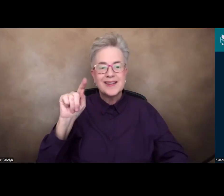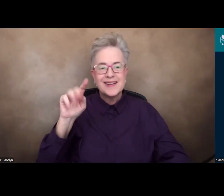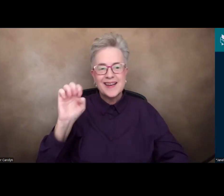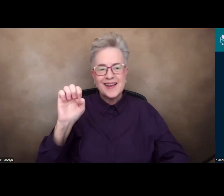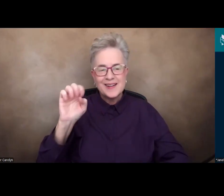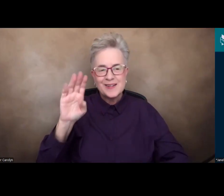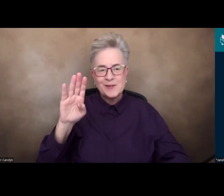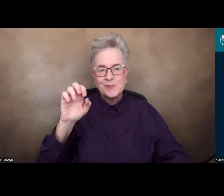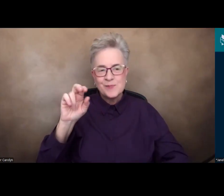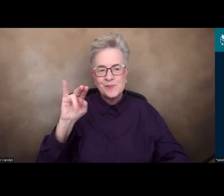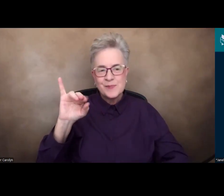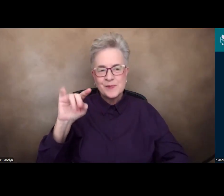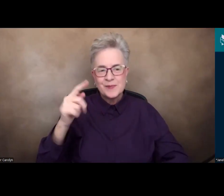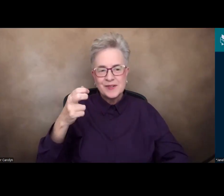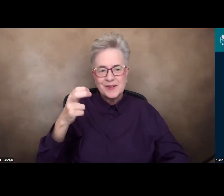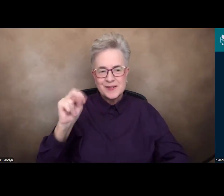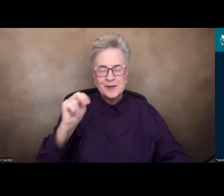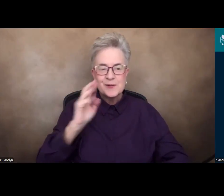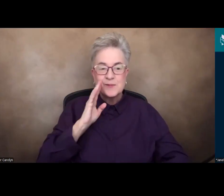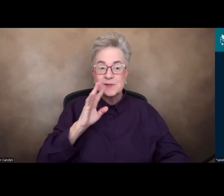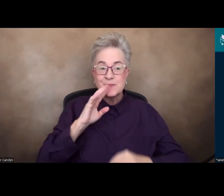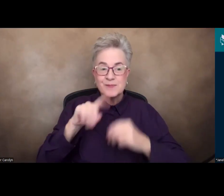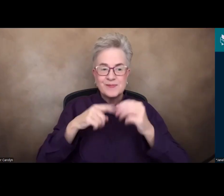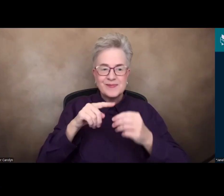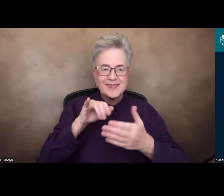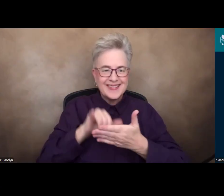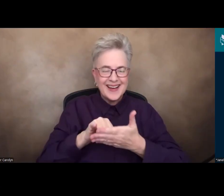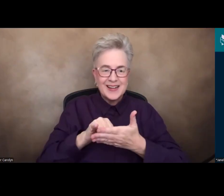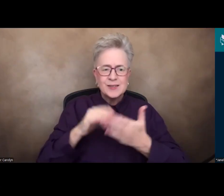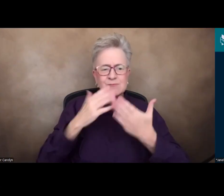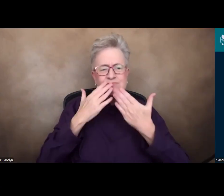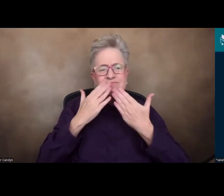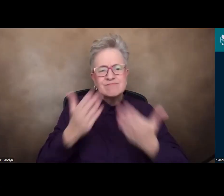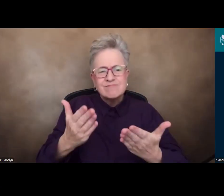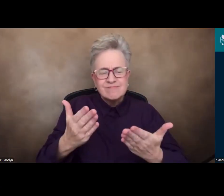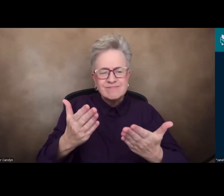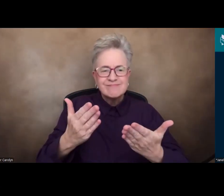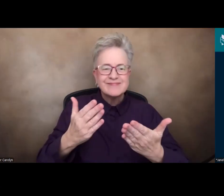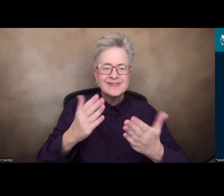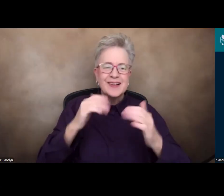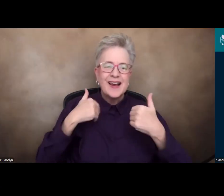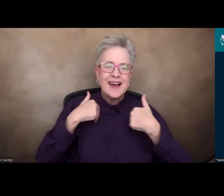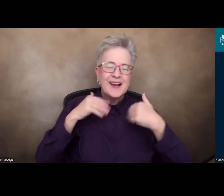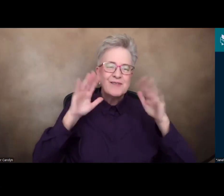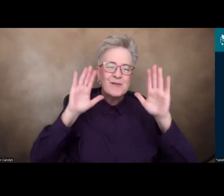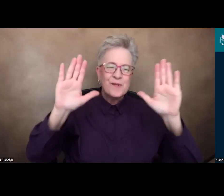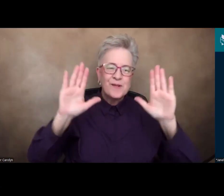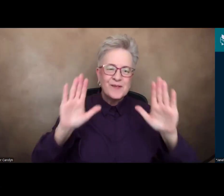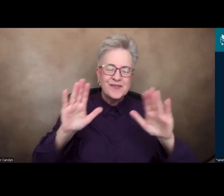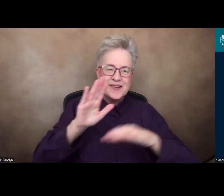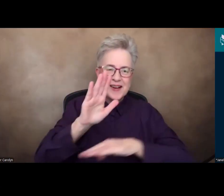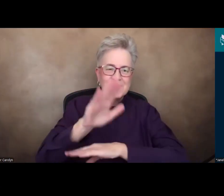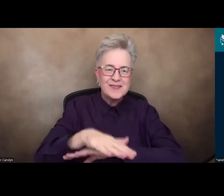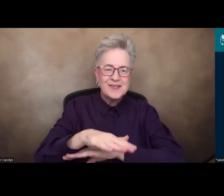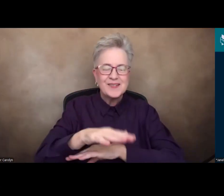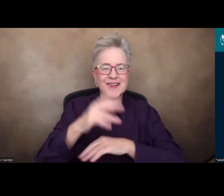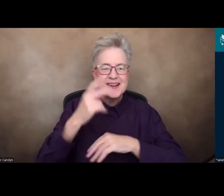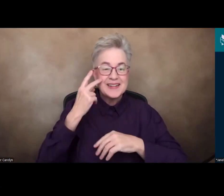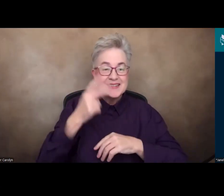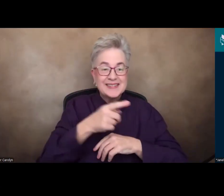going to be talking to us about that. So thank you all. Have a wonderful afternoon and enjoy the rest of your Wednesday. Bye.